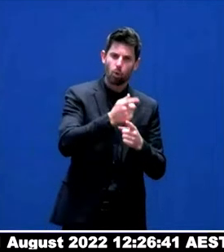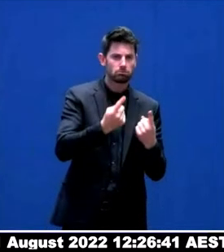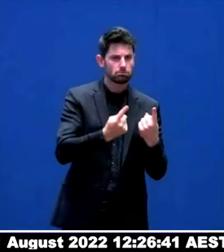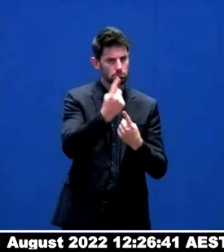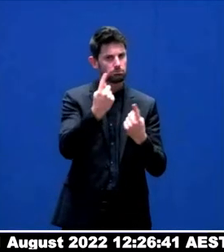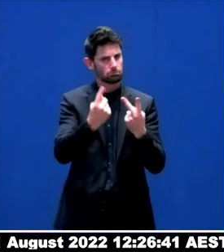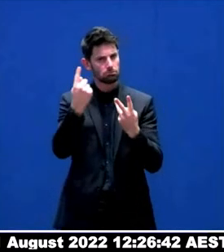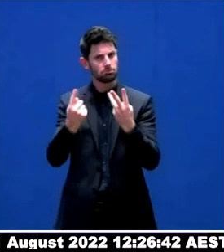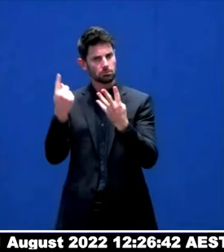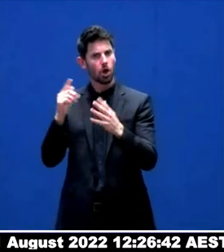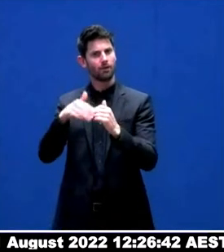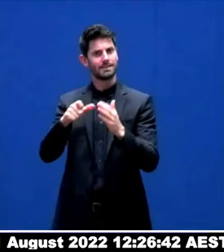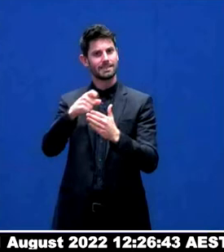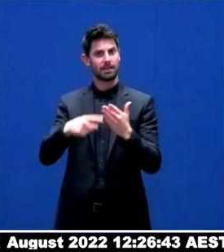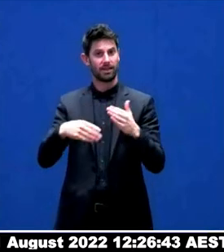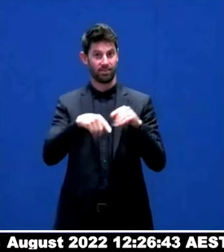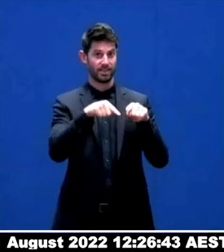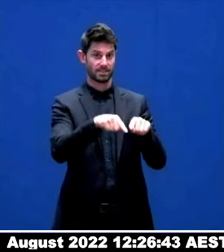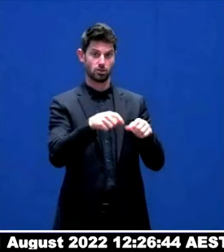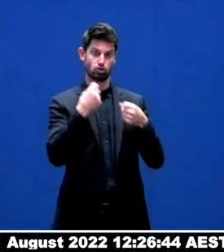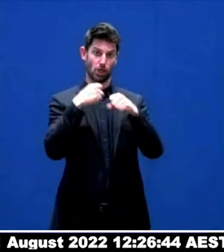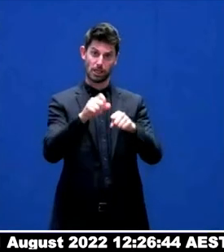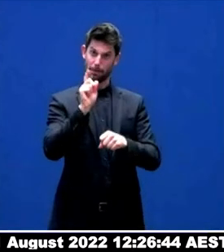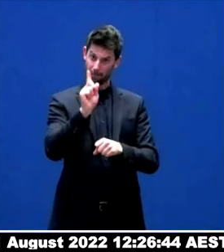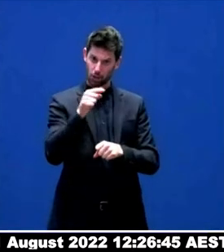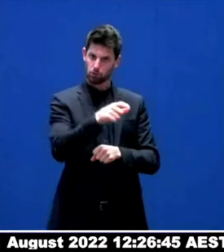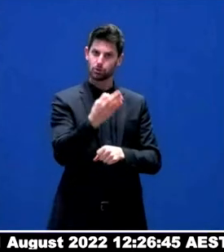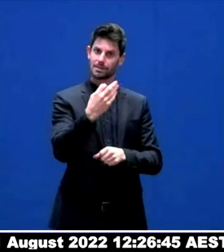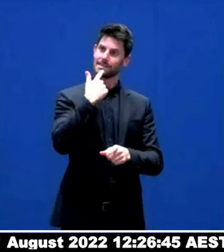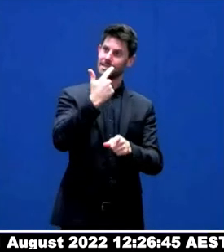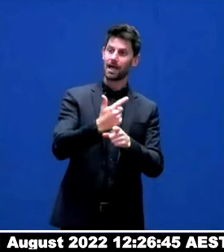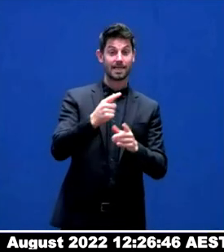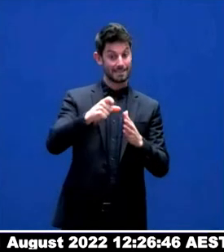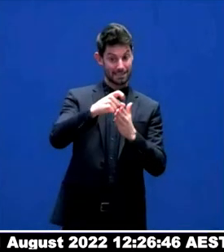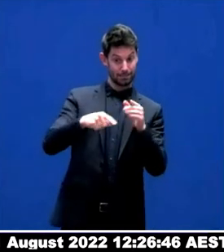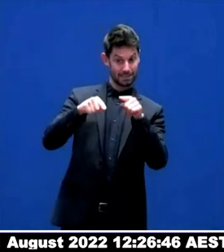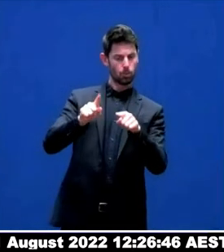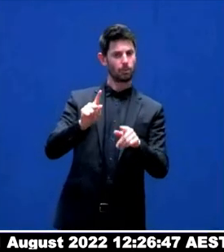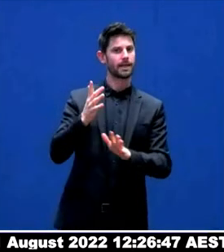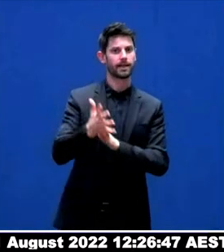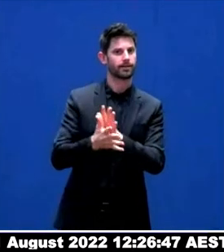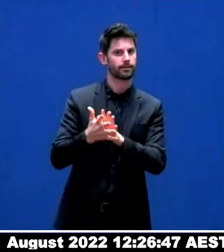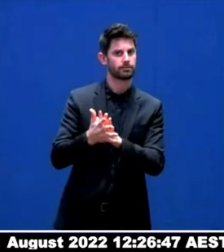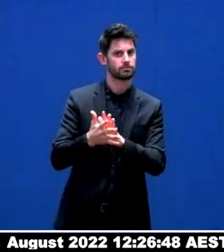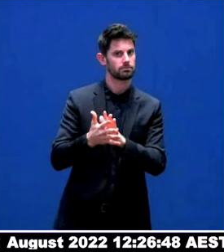throughout the document but there isn't actually a definition of disability used in this document; is that right?